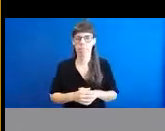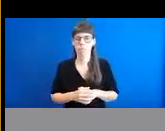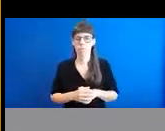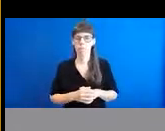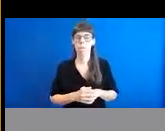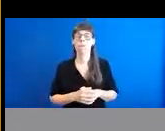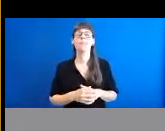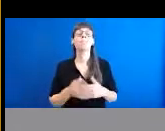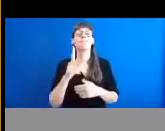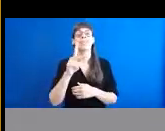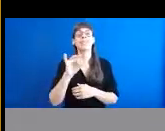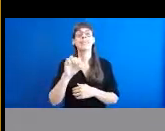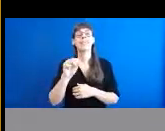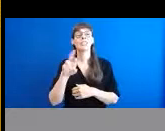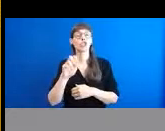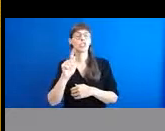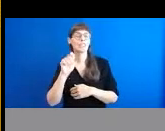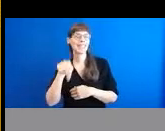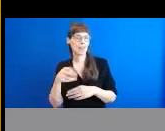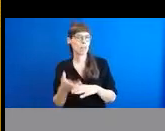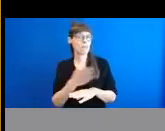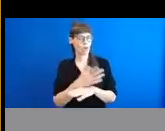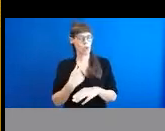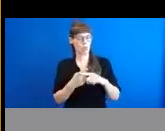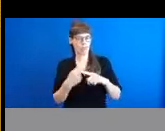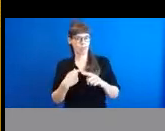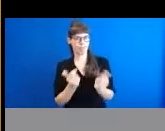specifically on the COVID-19 humanitarian response and recovery as